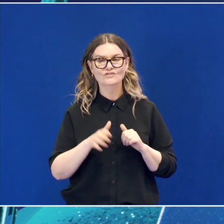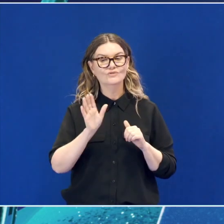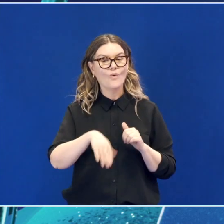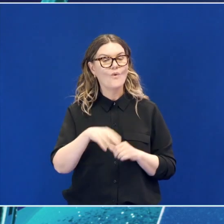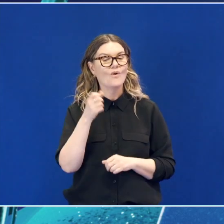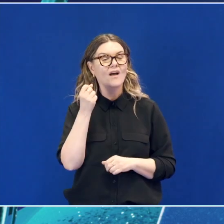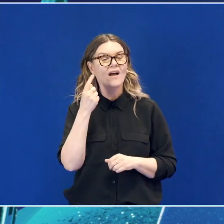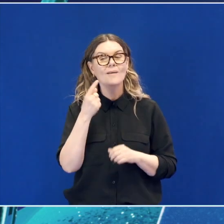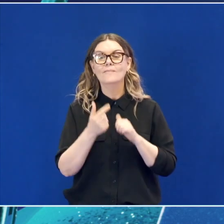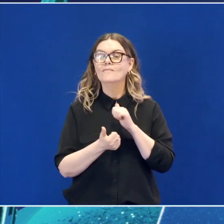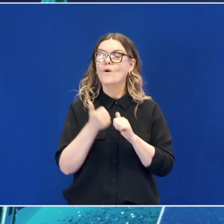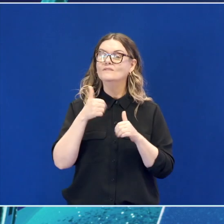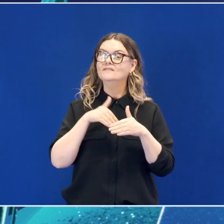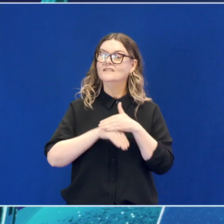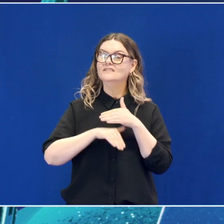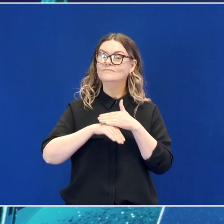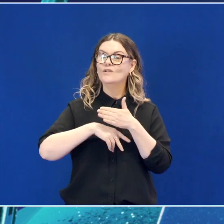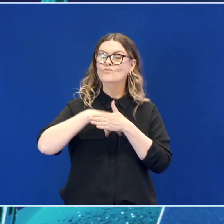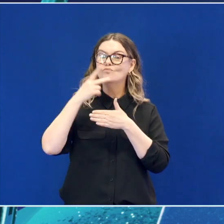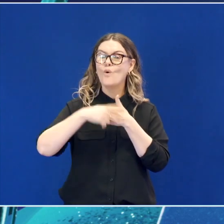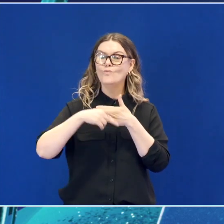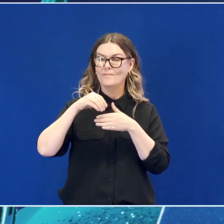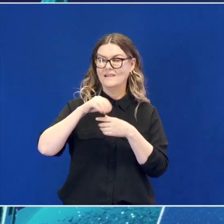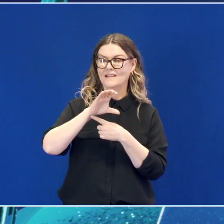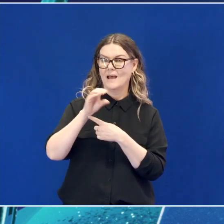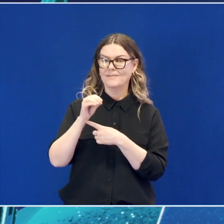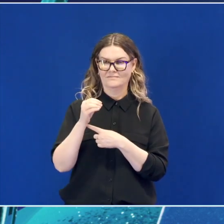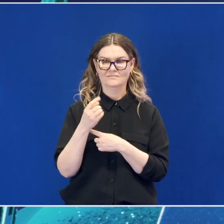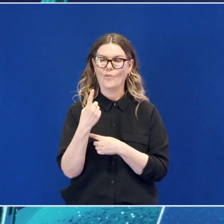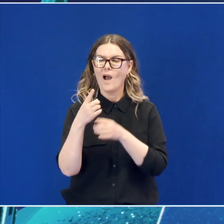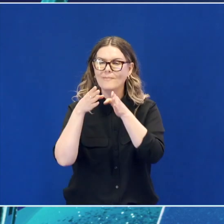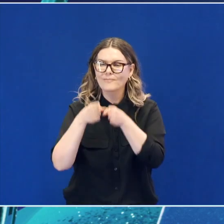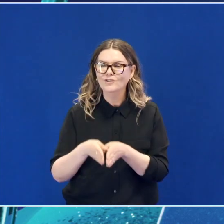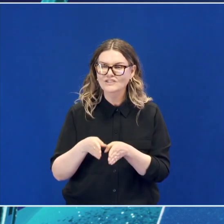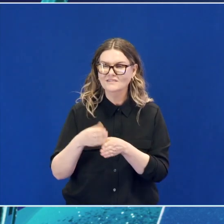and they're overwhelmed. So I think what does a strong accessibility leader look like today?